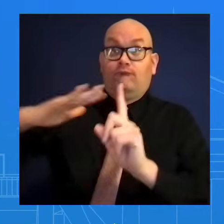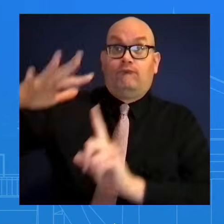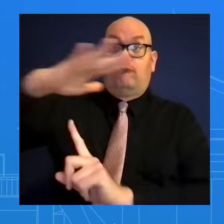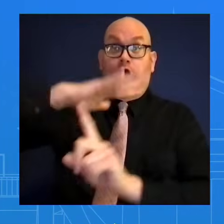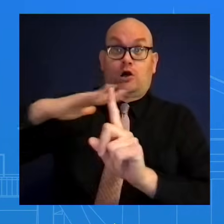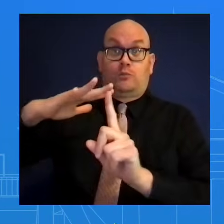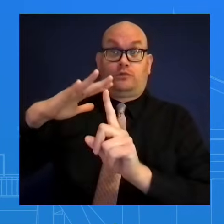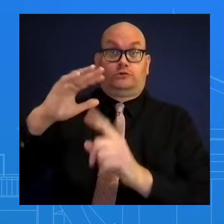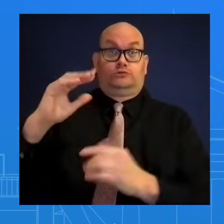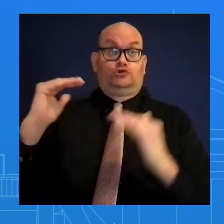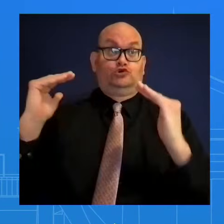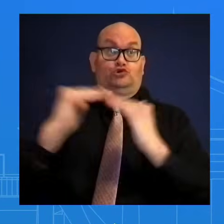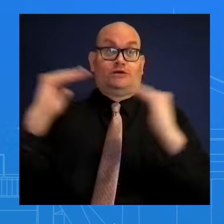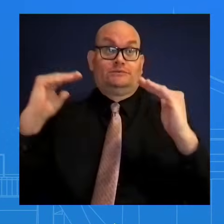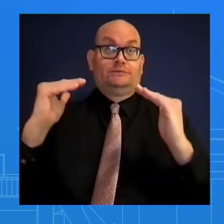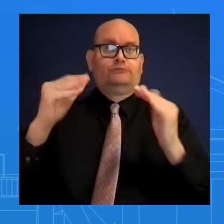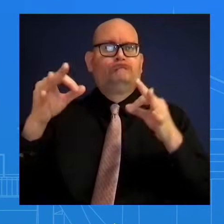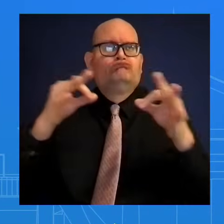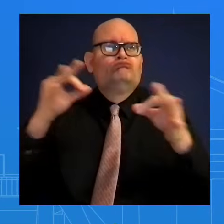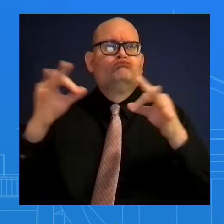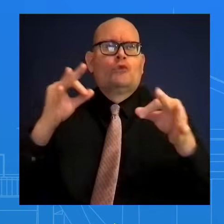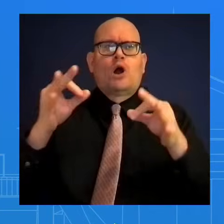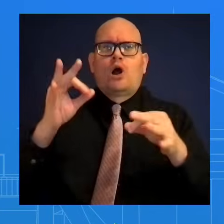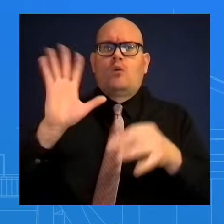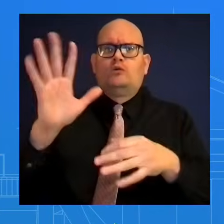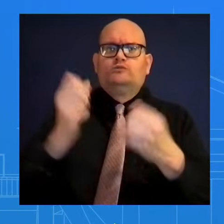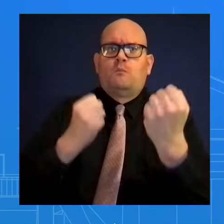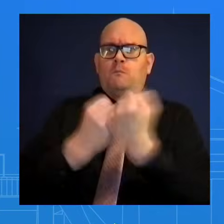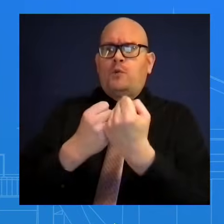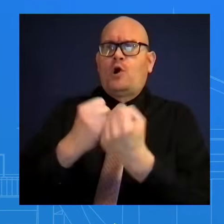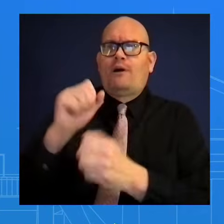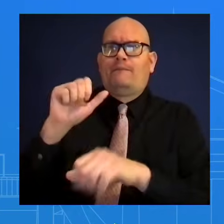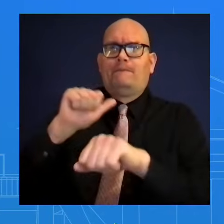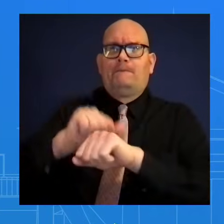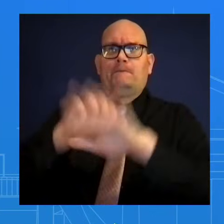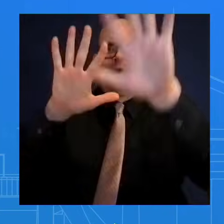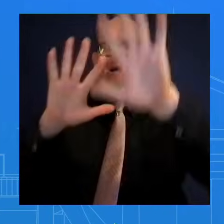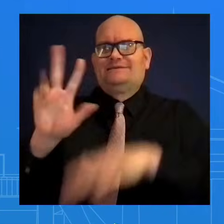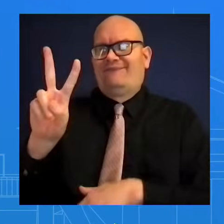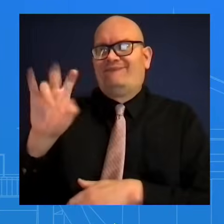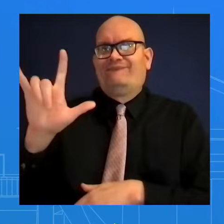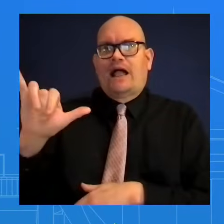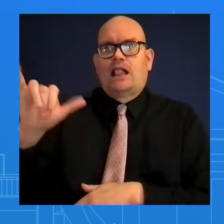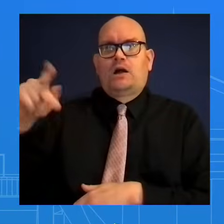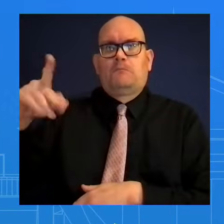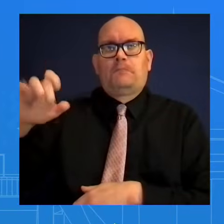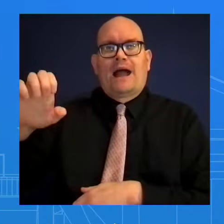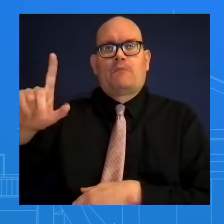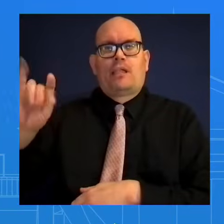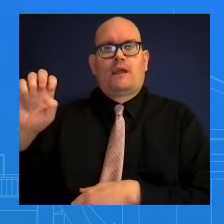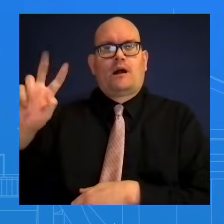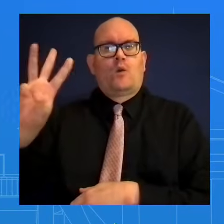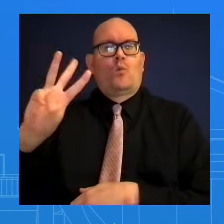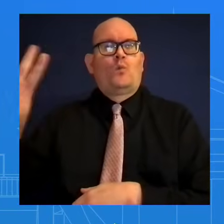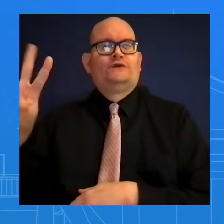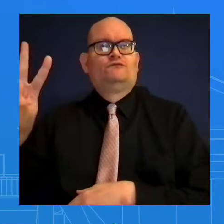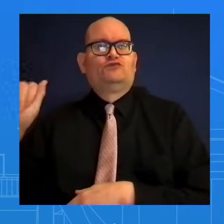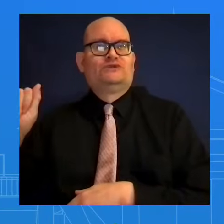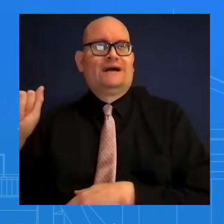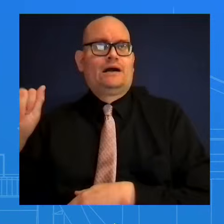and Indigenous land in Appalachia and is opposed by a number of environmental and community groups -- fits with the President's environmental justice agenda?